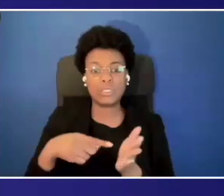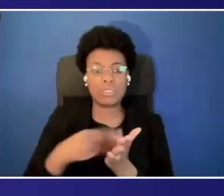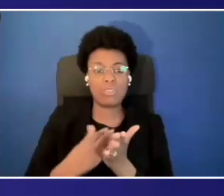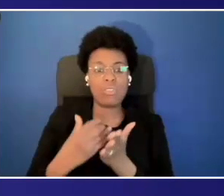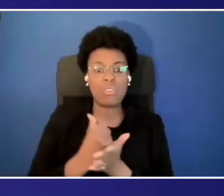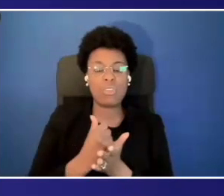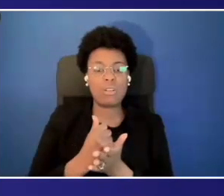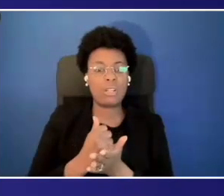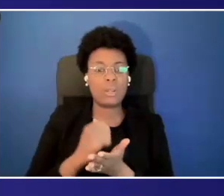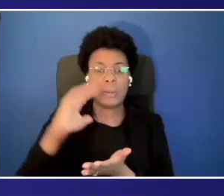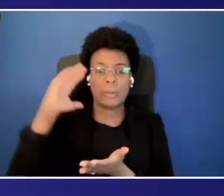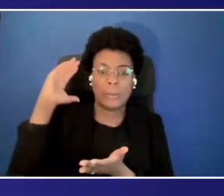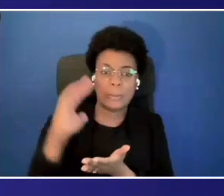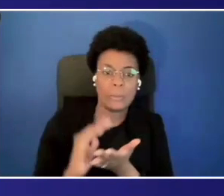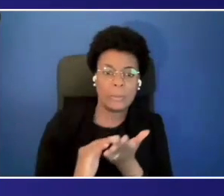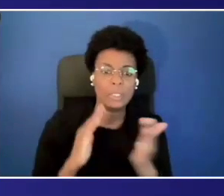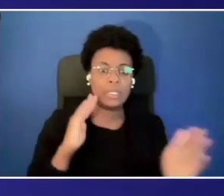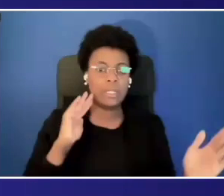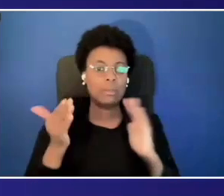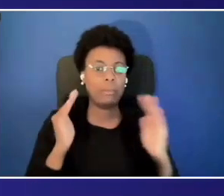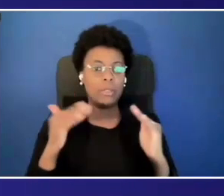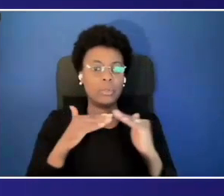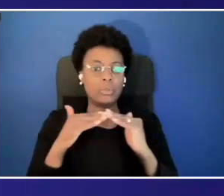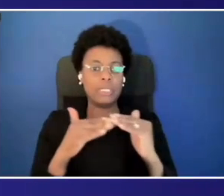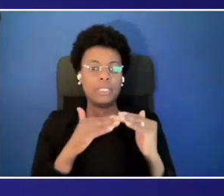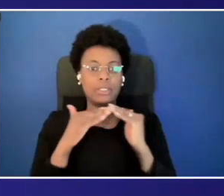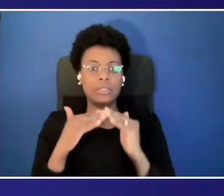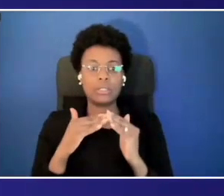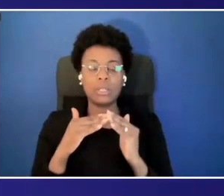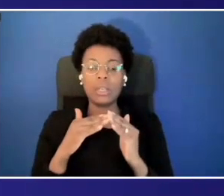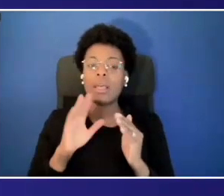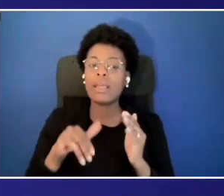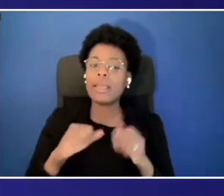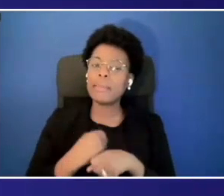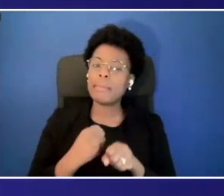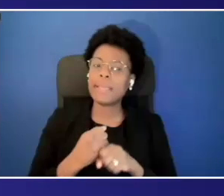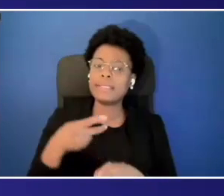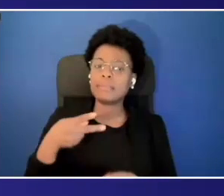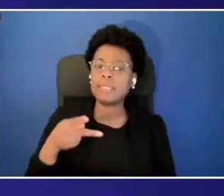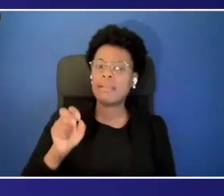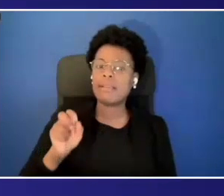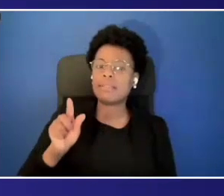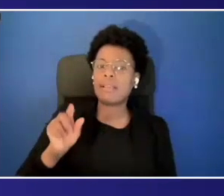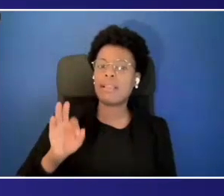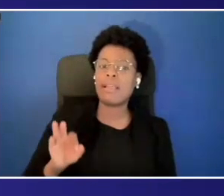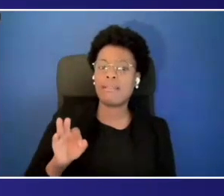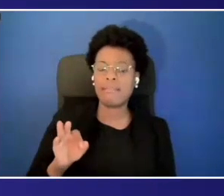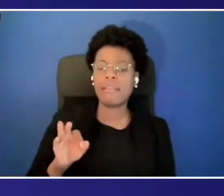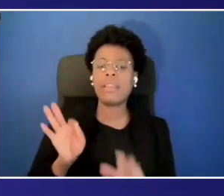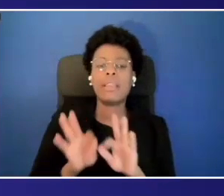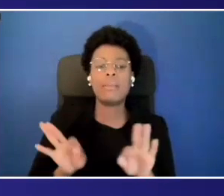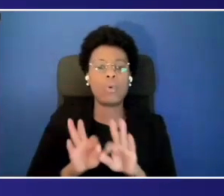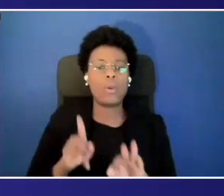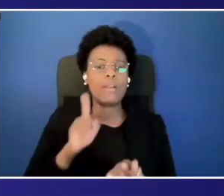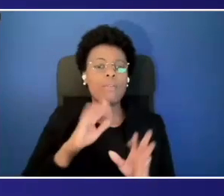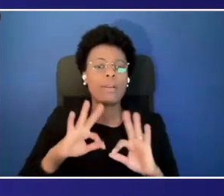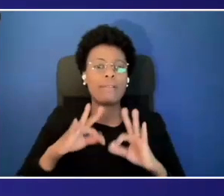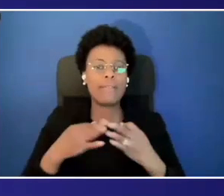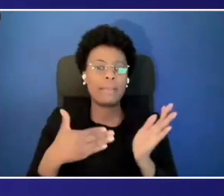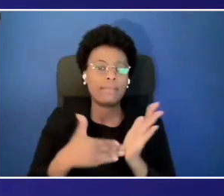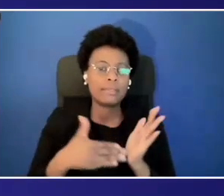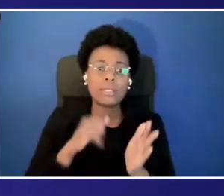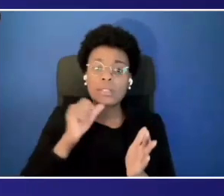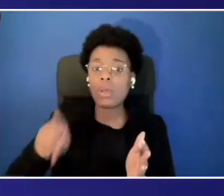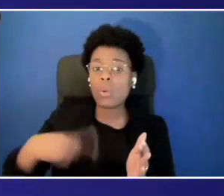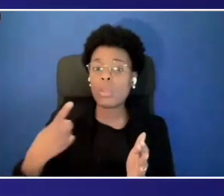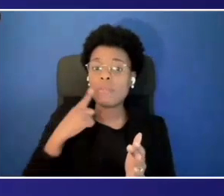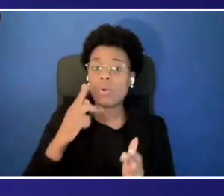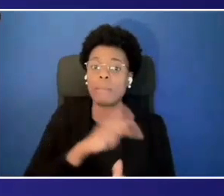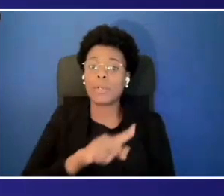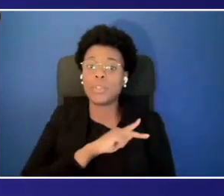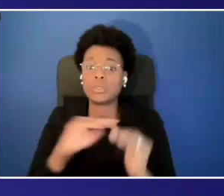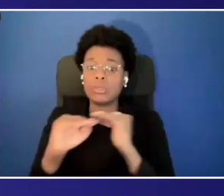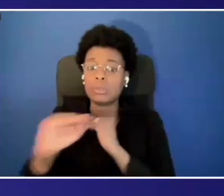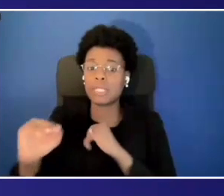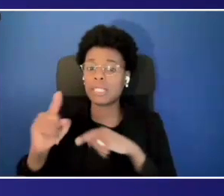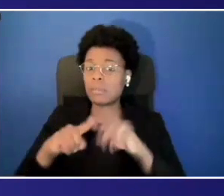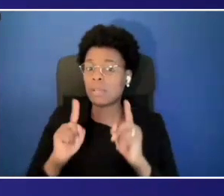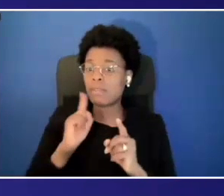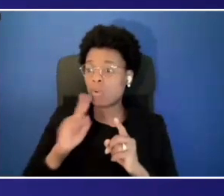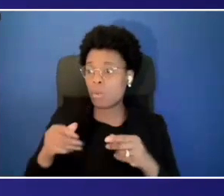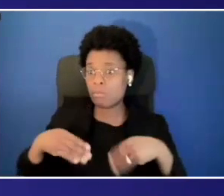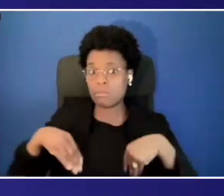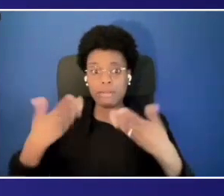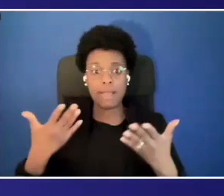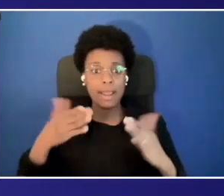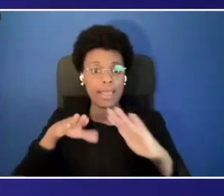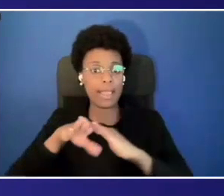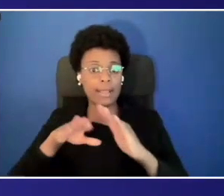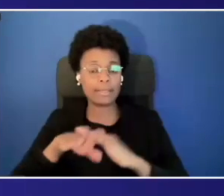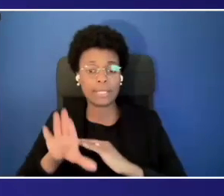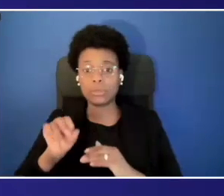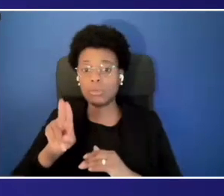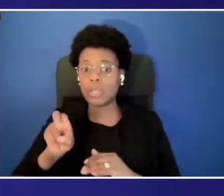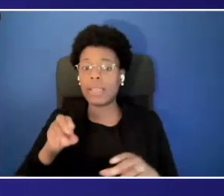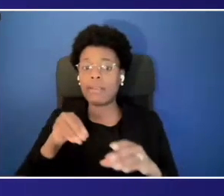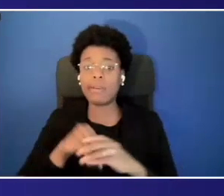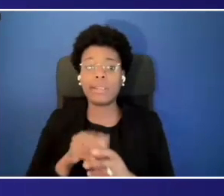That gaps makes programs like public service loan forgiveness critical for family physicians. Not just for personal financial stability, but for sustaining access to care in rural and underserved communities.